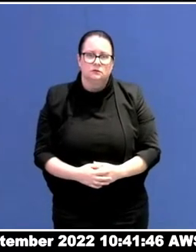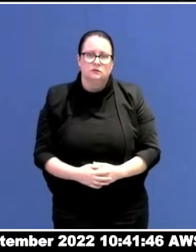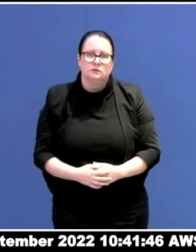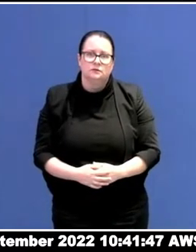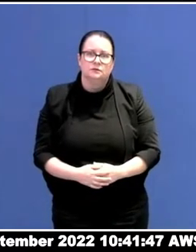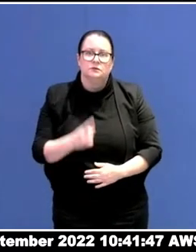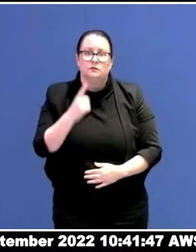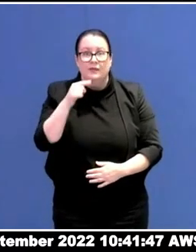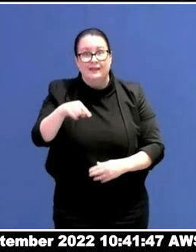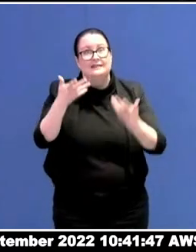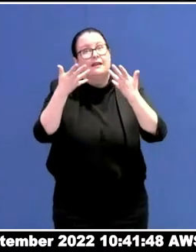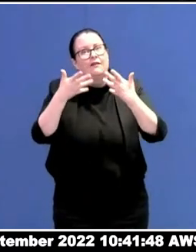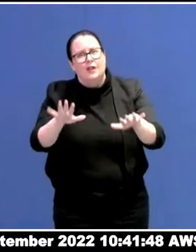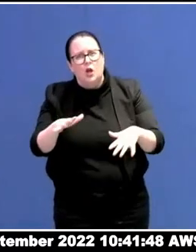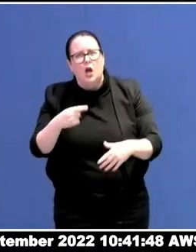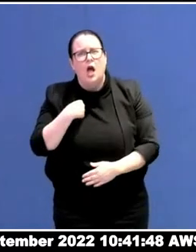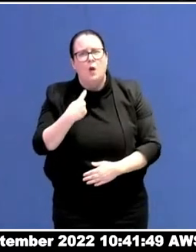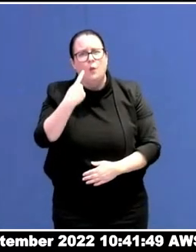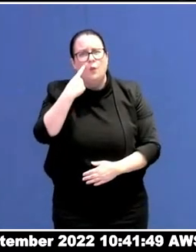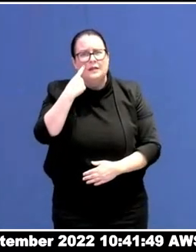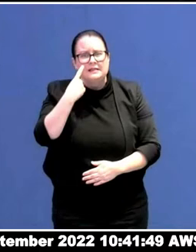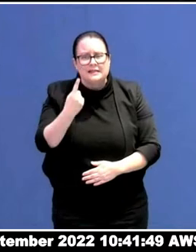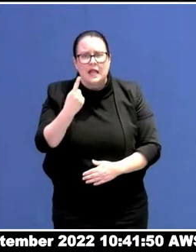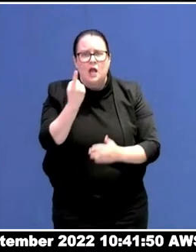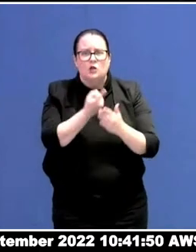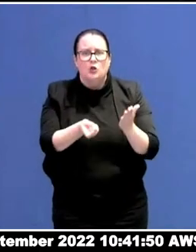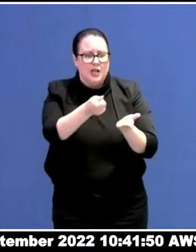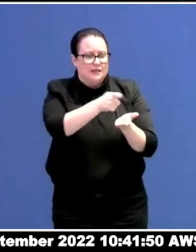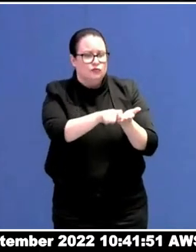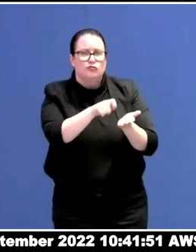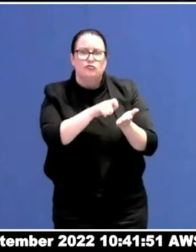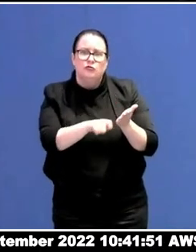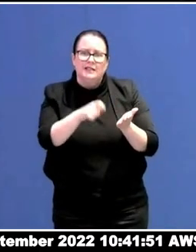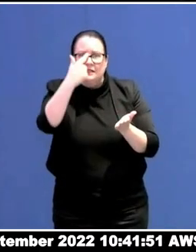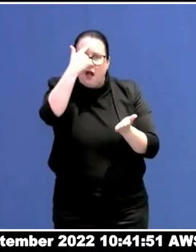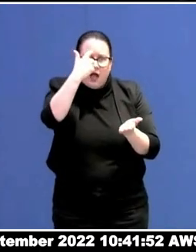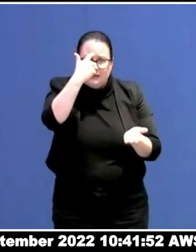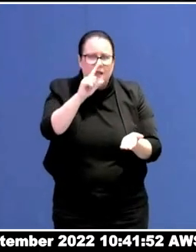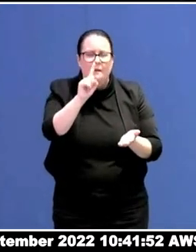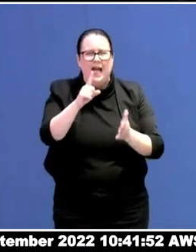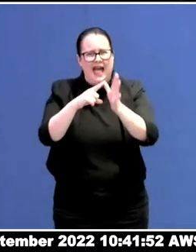see it not only be the words and recommendations, but the actions - the